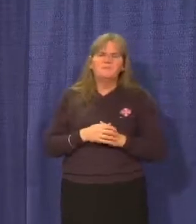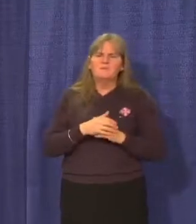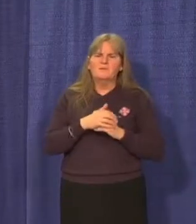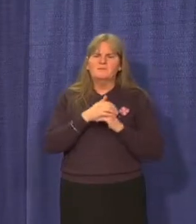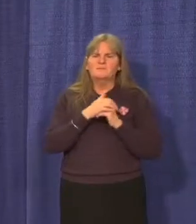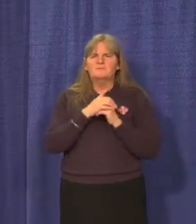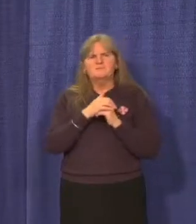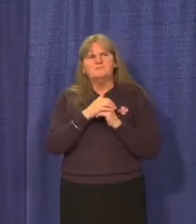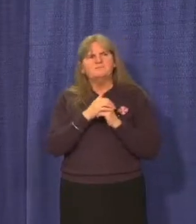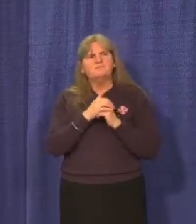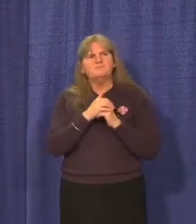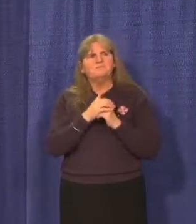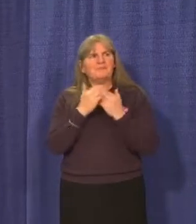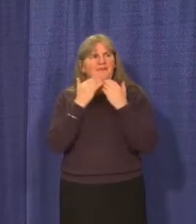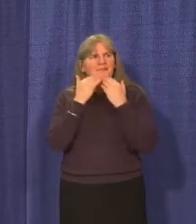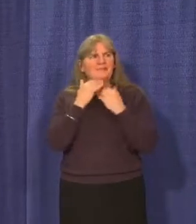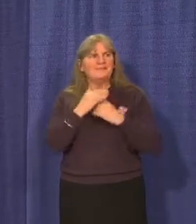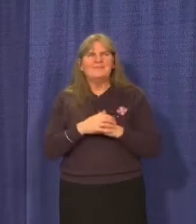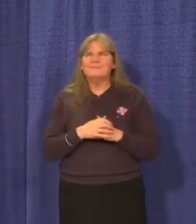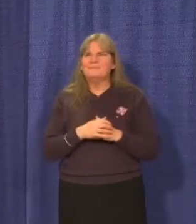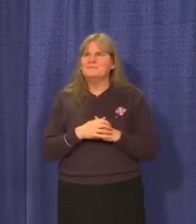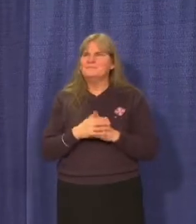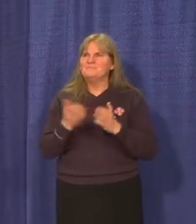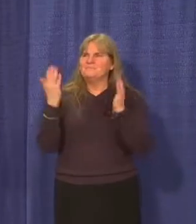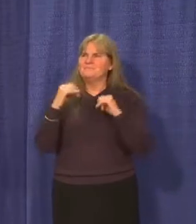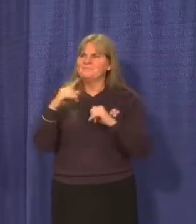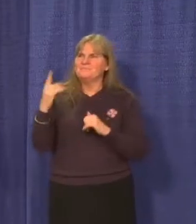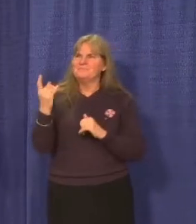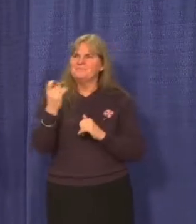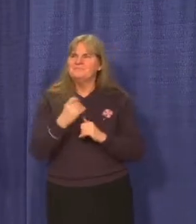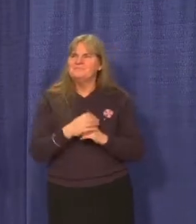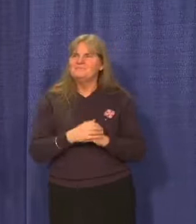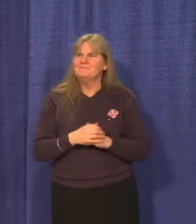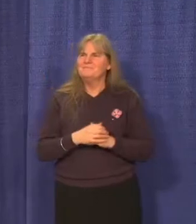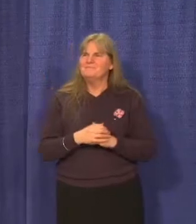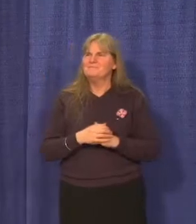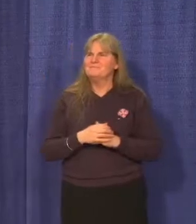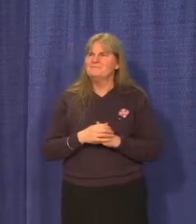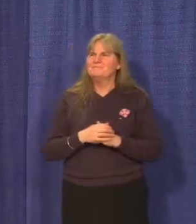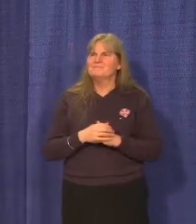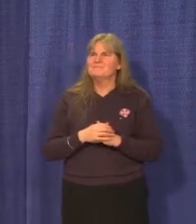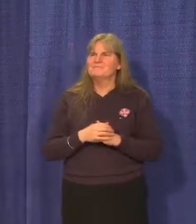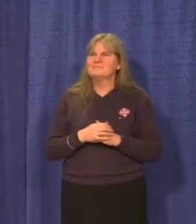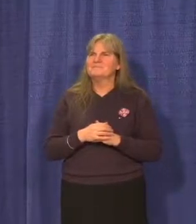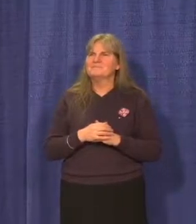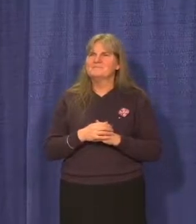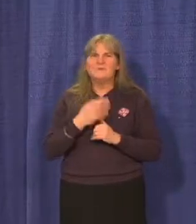vaccines. Pat: Next question? Reporter: I actually have a